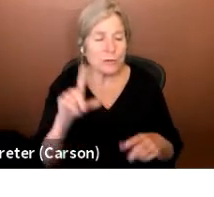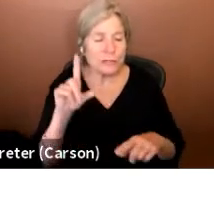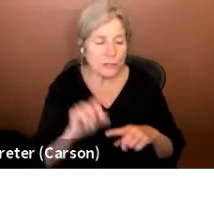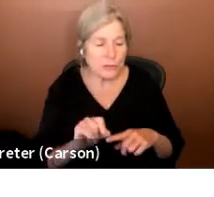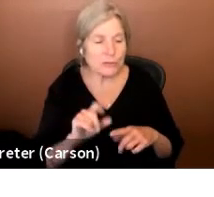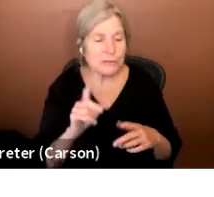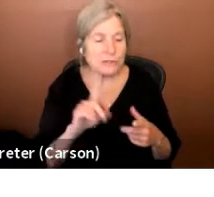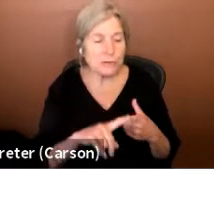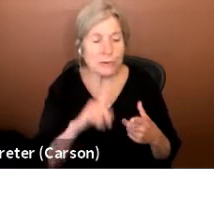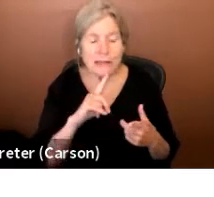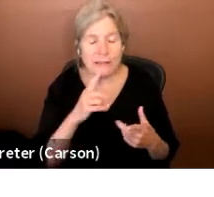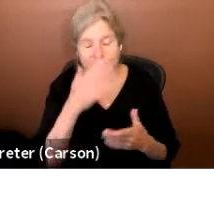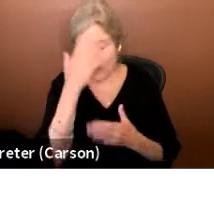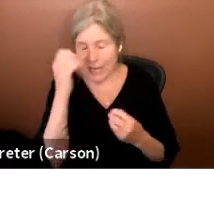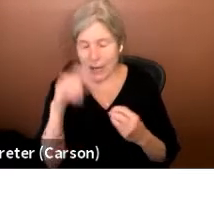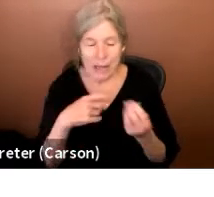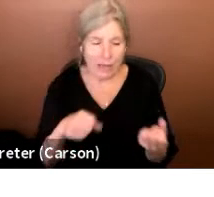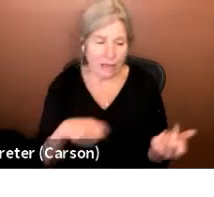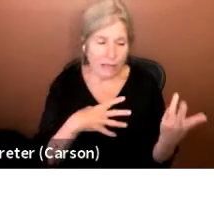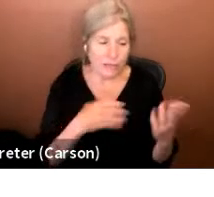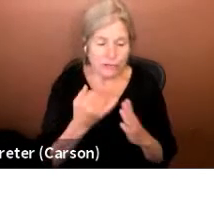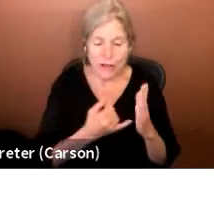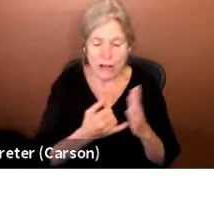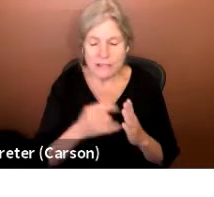drawings, forget about the characters and